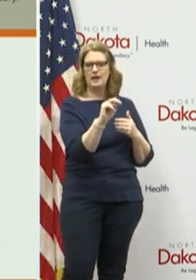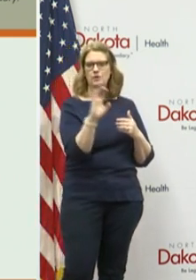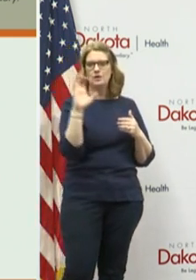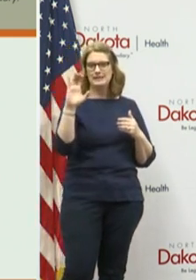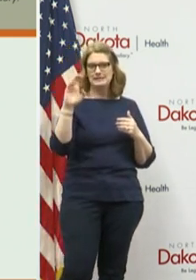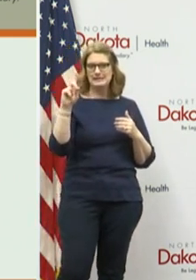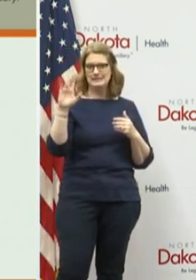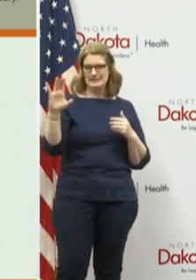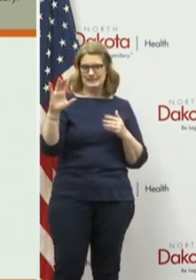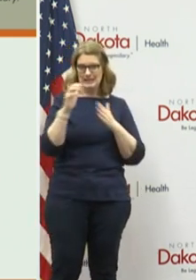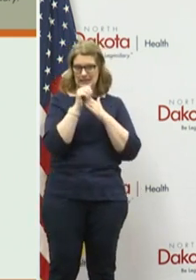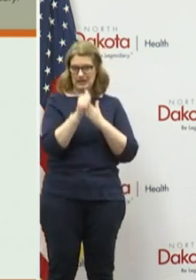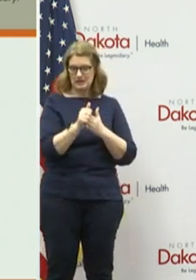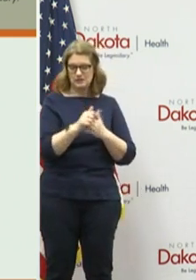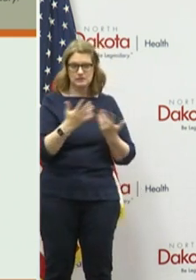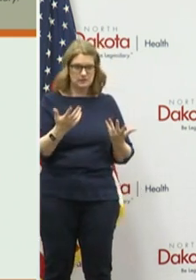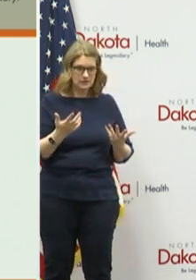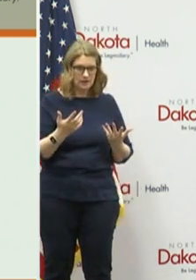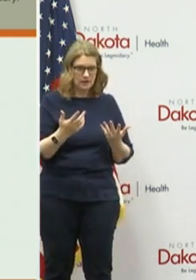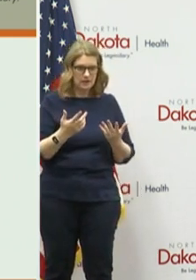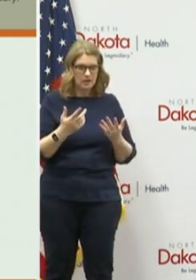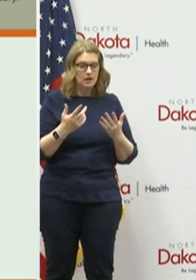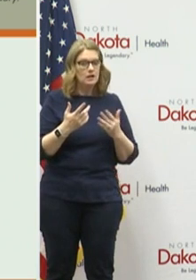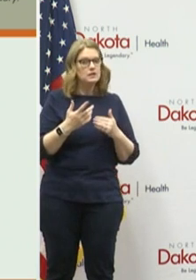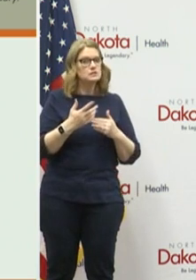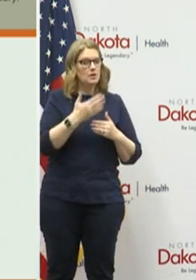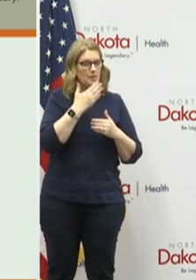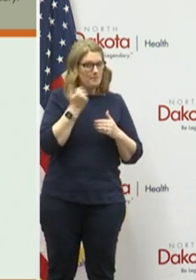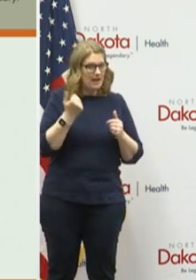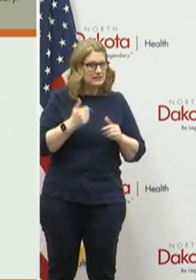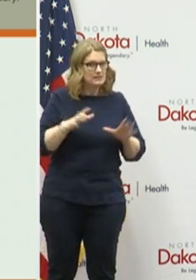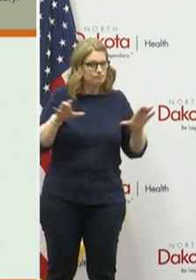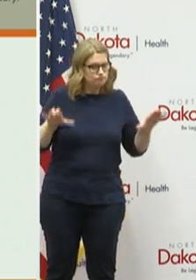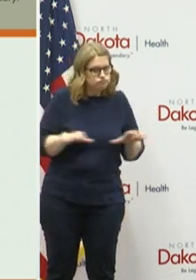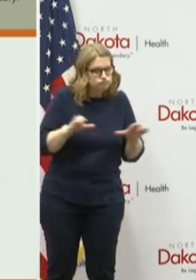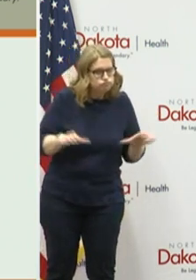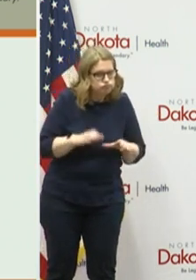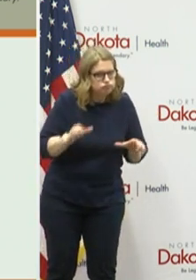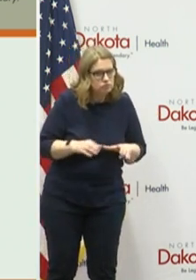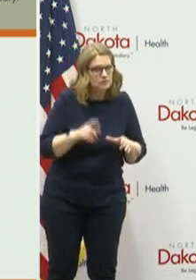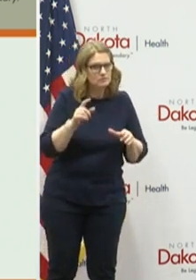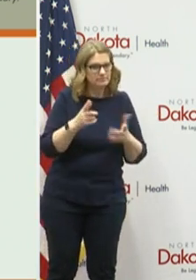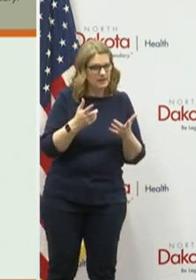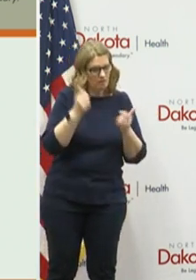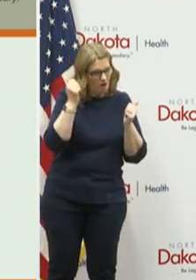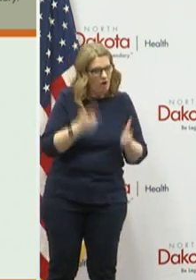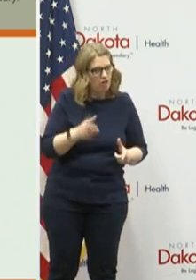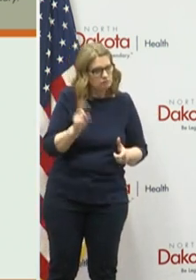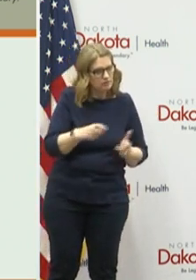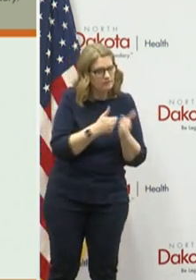THE MOST RECENT CDC GUIDANCE SO WE'RE UPDATING WHAT WE HAVE POSTED ONLINE, THE CDC GUIDANCE